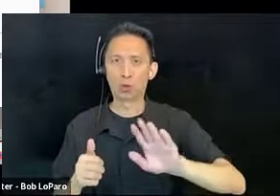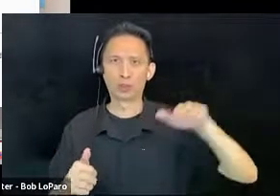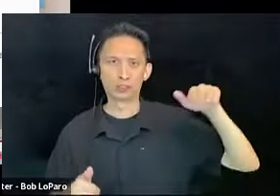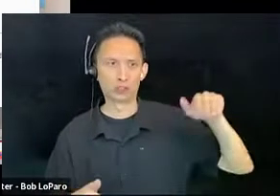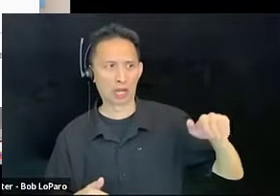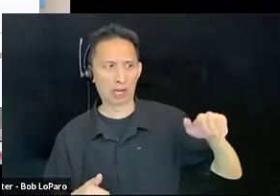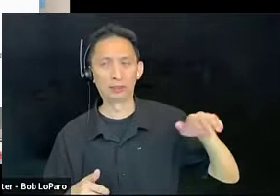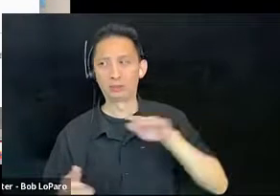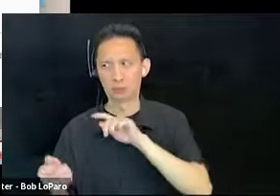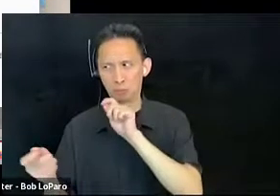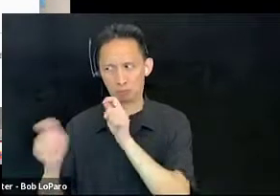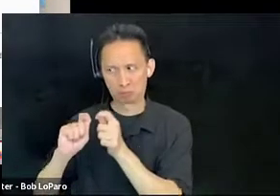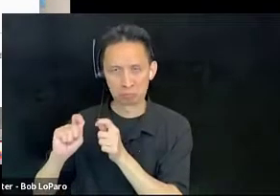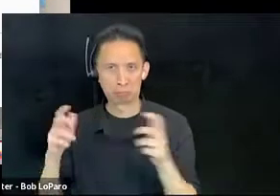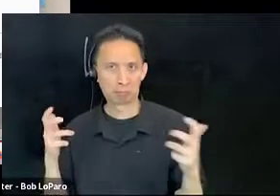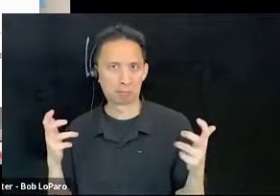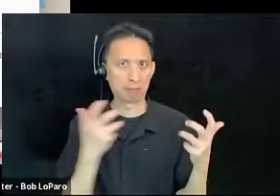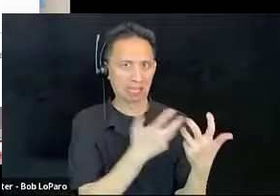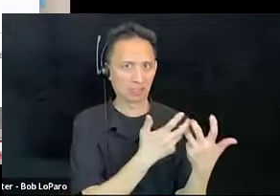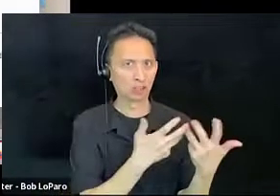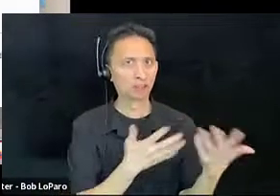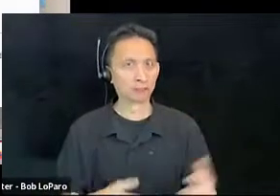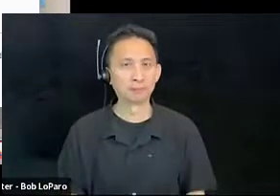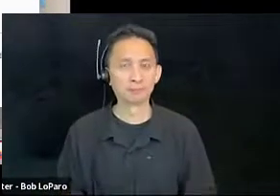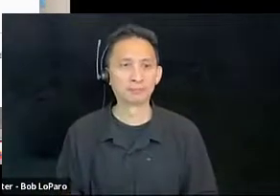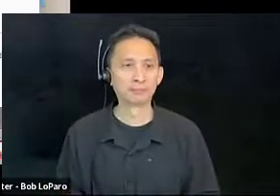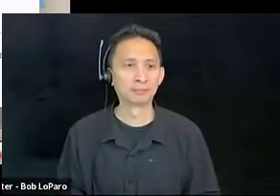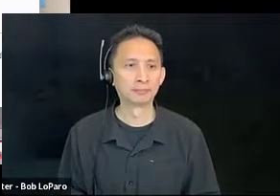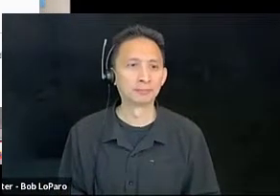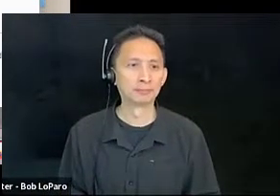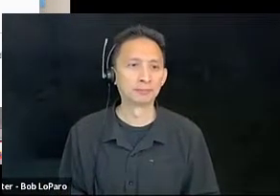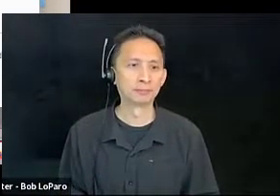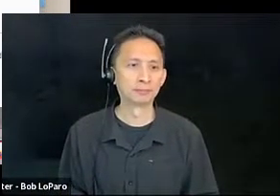Okay. So, the first few pages are just background context